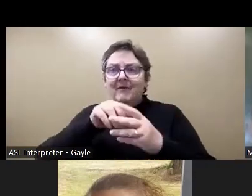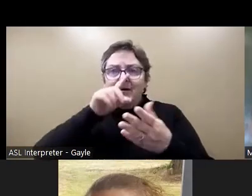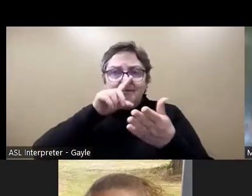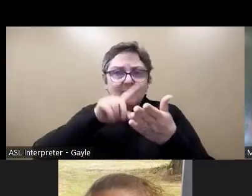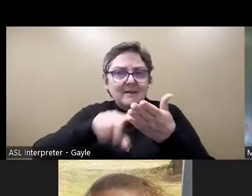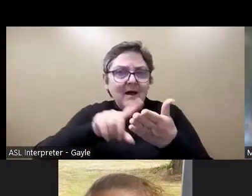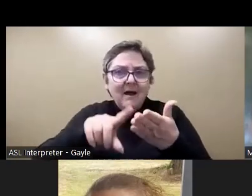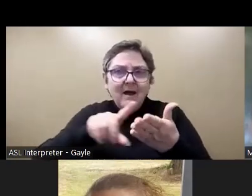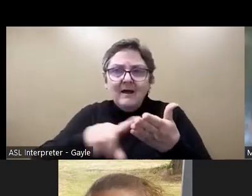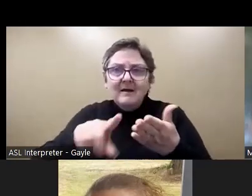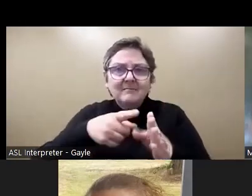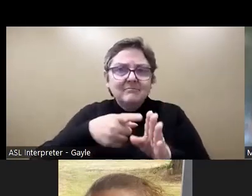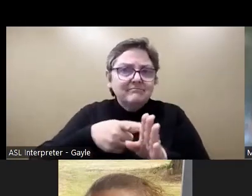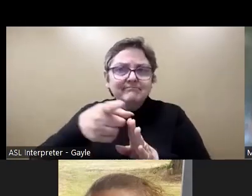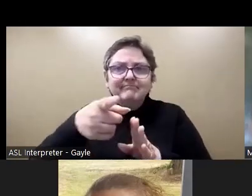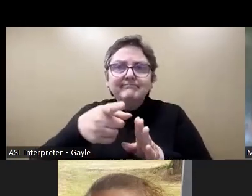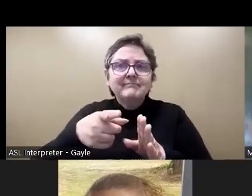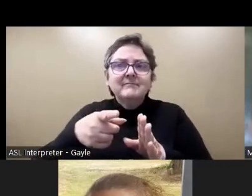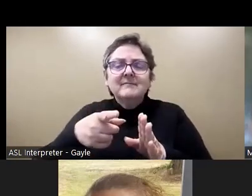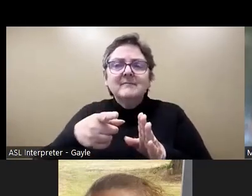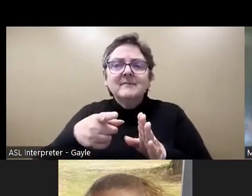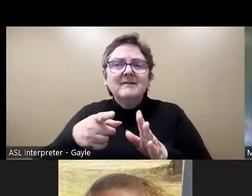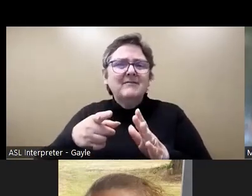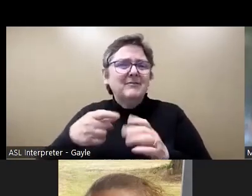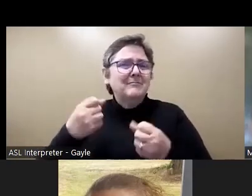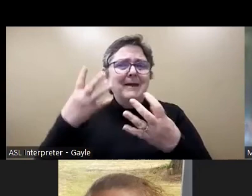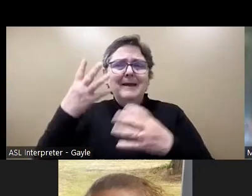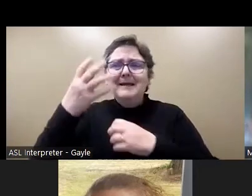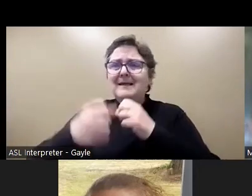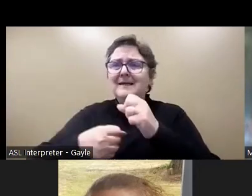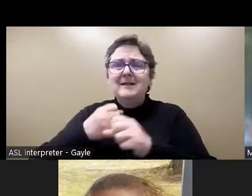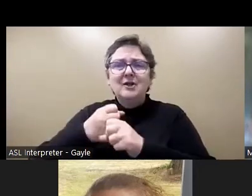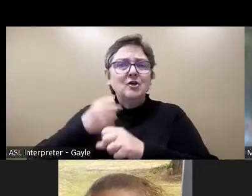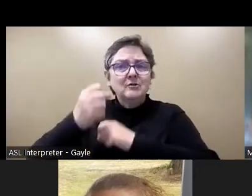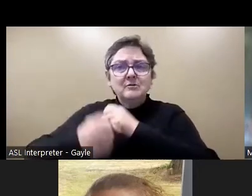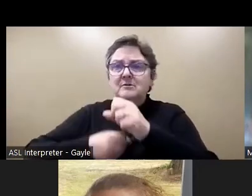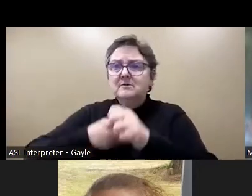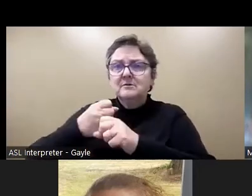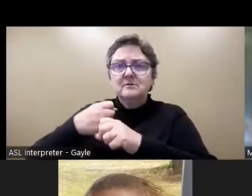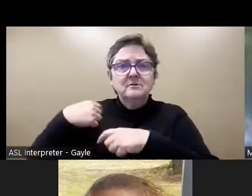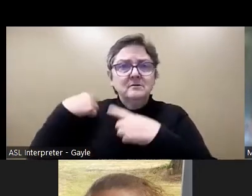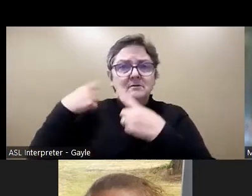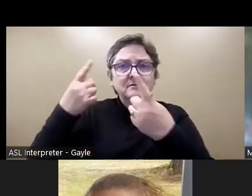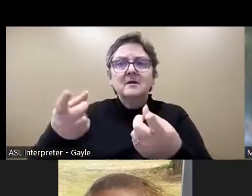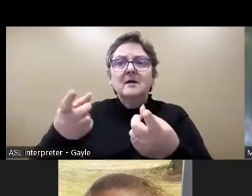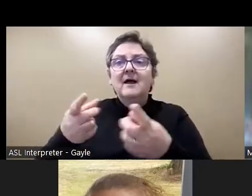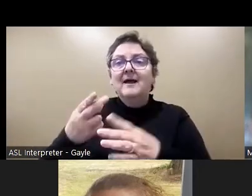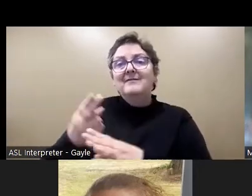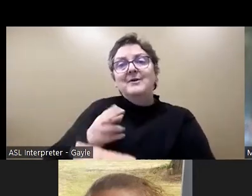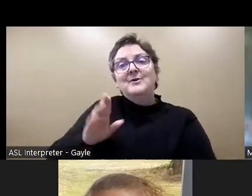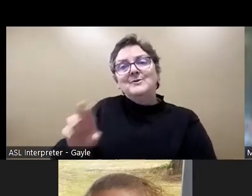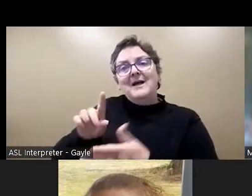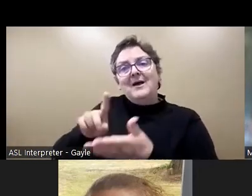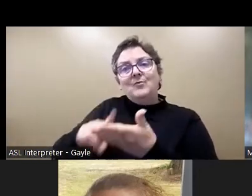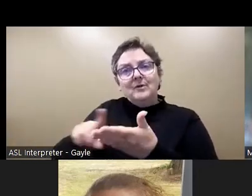on the internet for years and years and years. And if we build on that and pay attention to it,